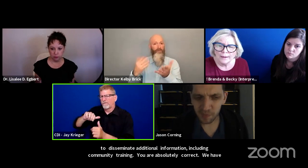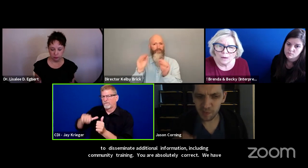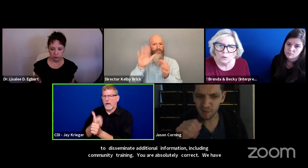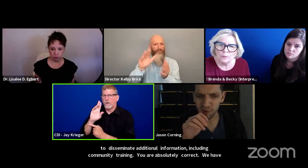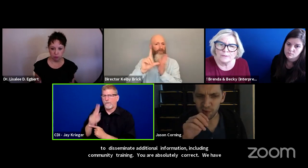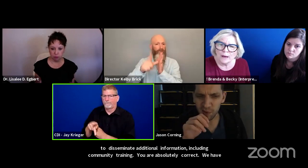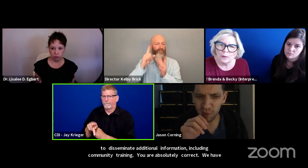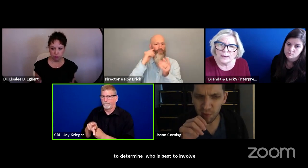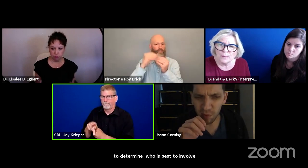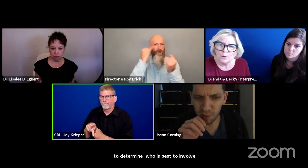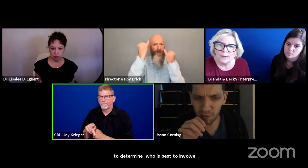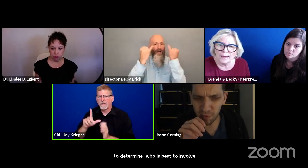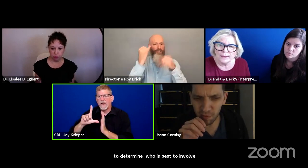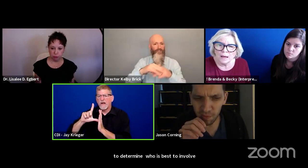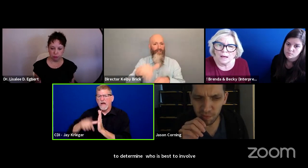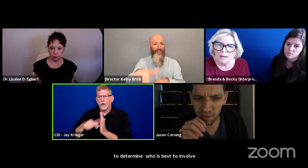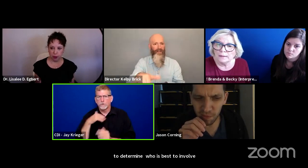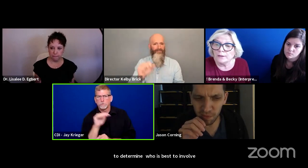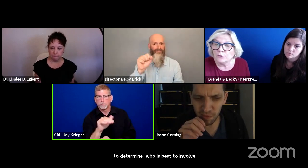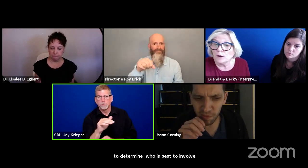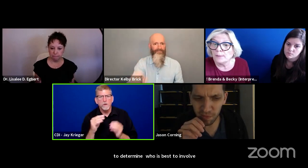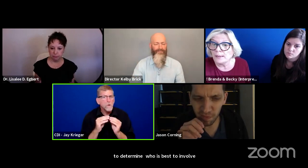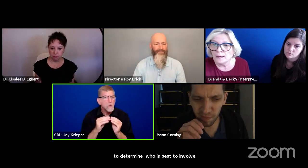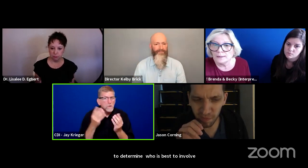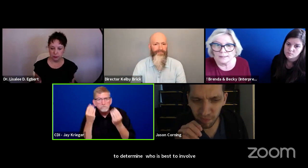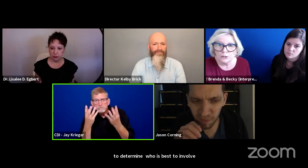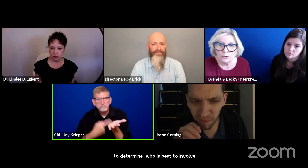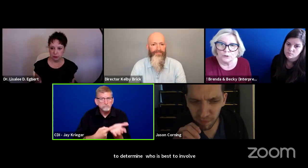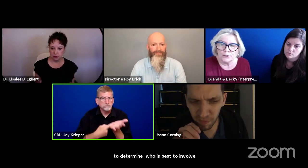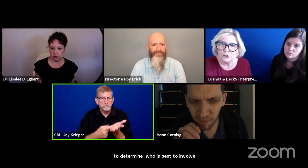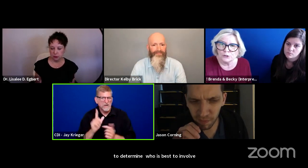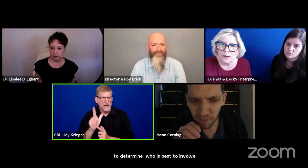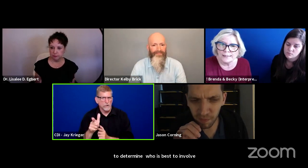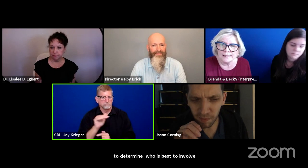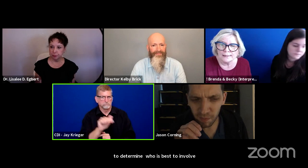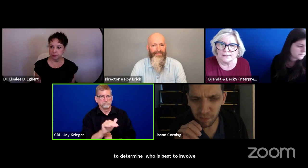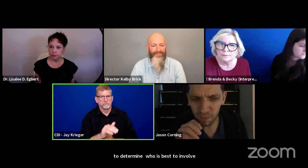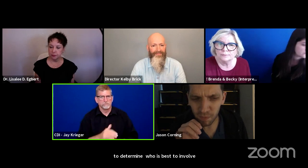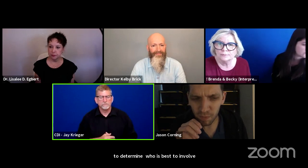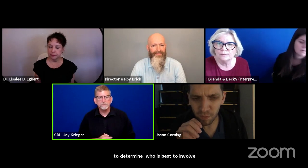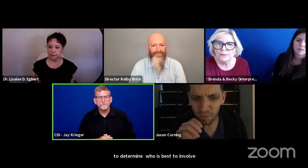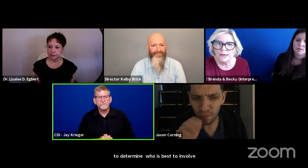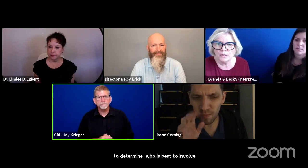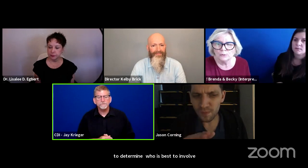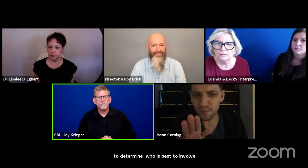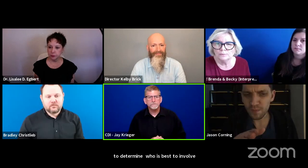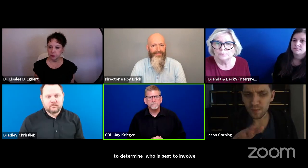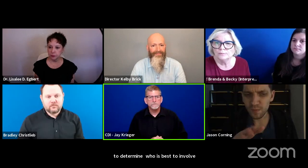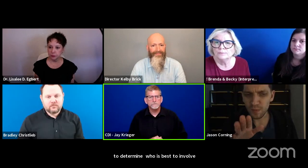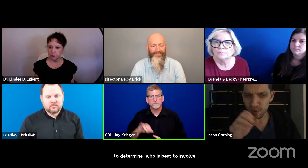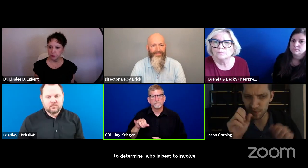I will be following up on that later. I might be contacting you for additional ideas. Thank you.